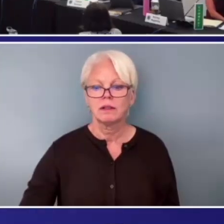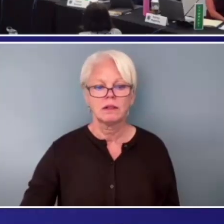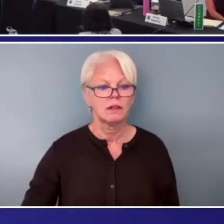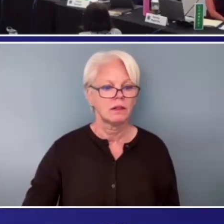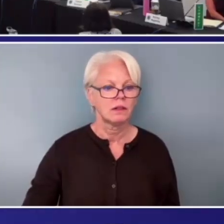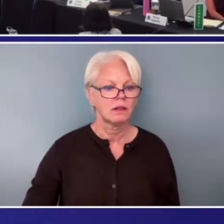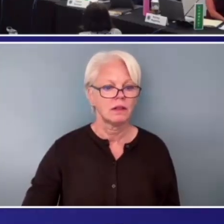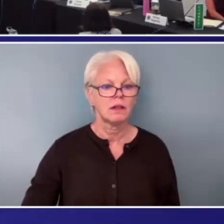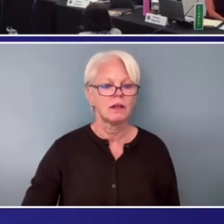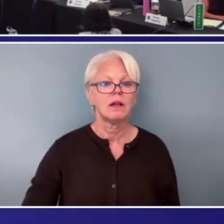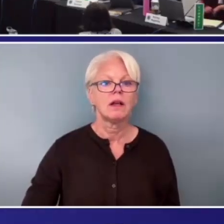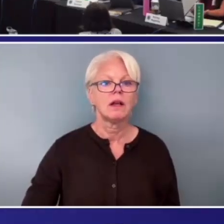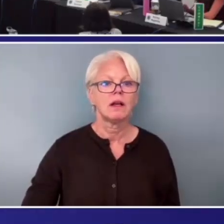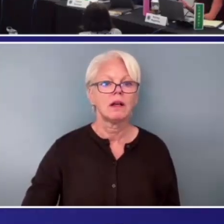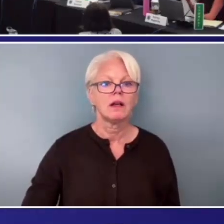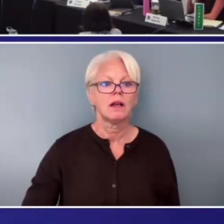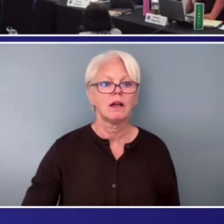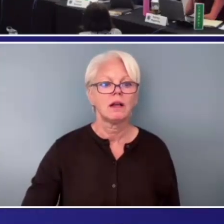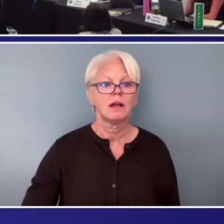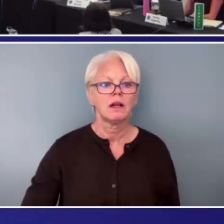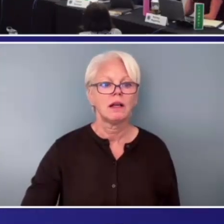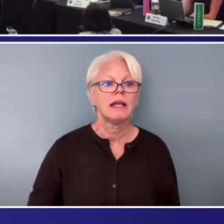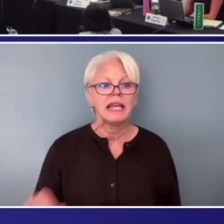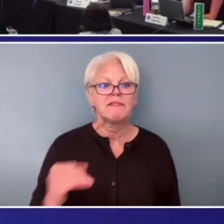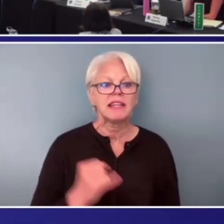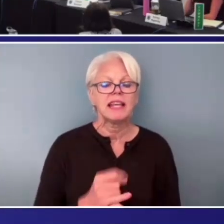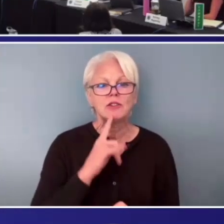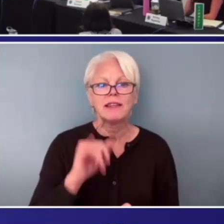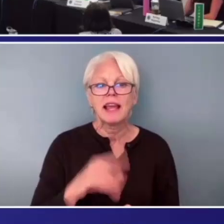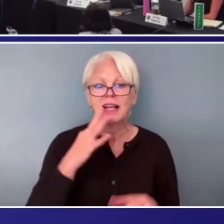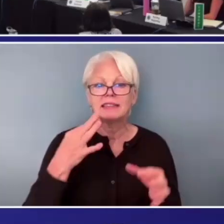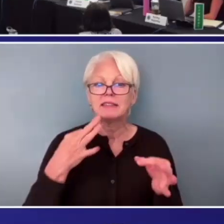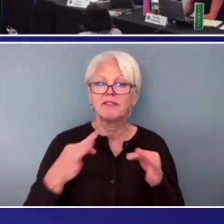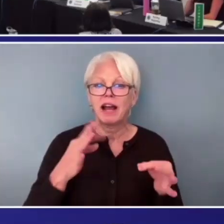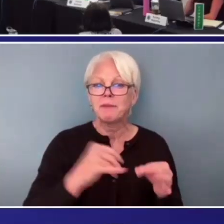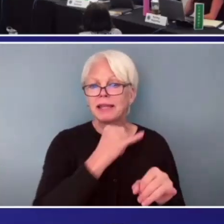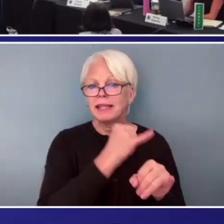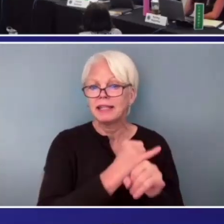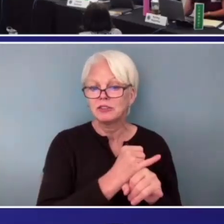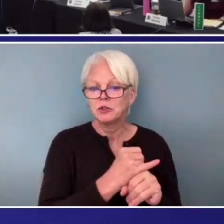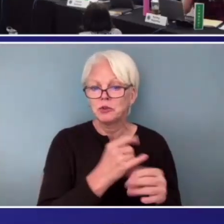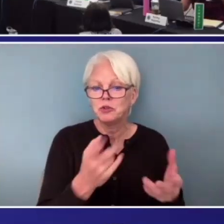So if the issue is that it's defined by the institution, it would need to be defined by the institution, would it not? I mean, that's the whole purpose.